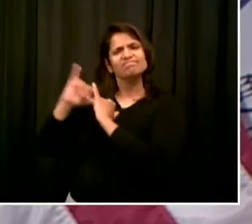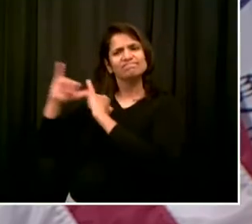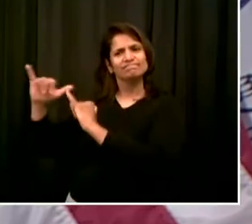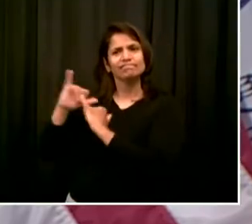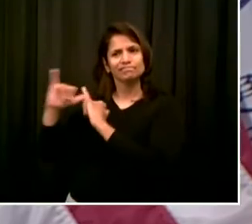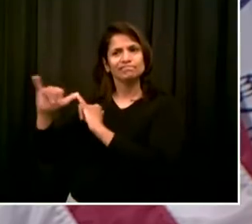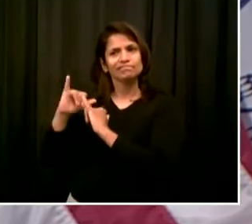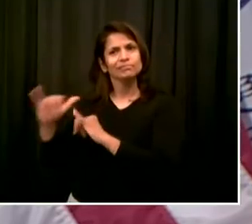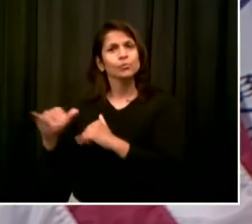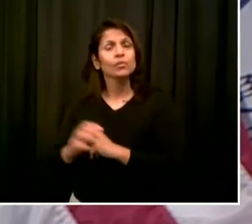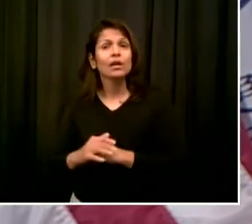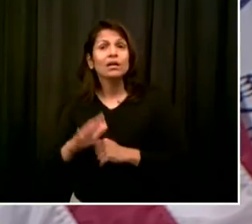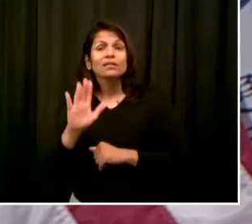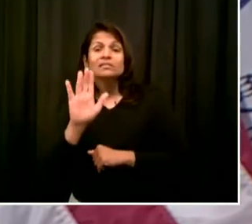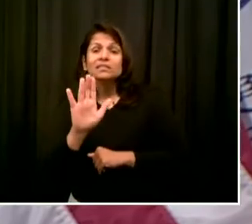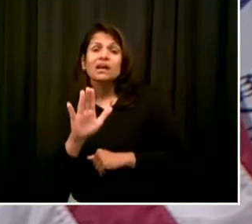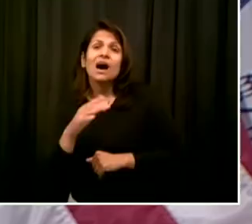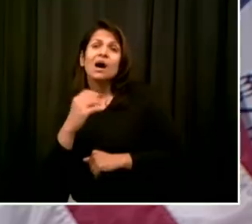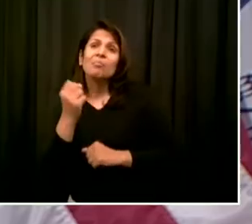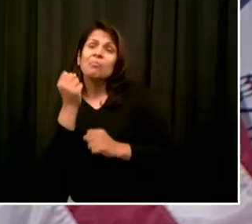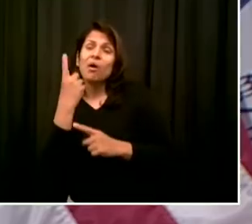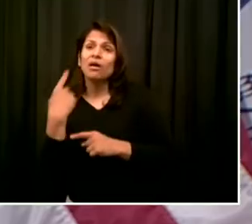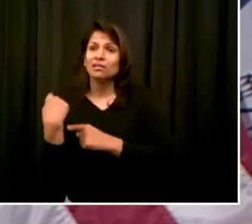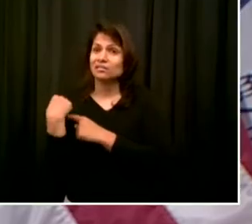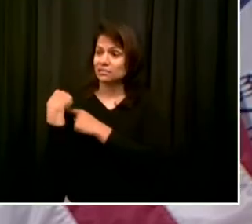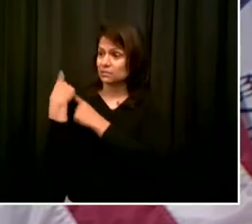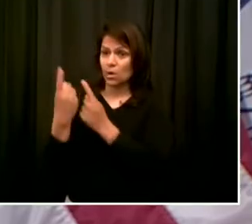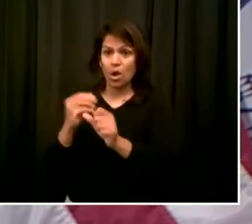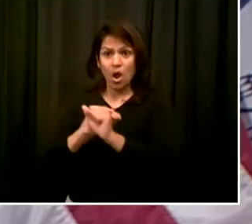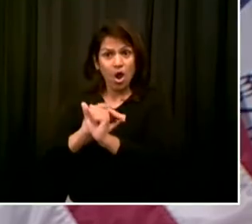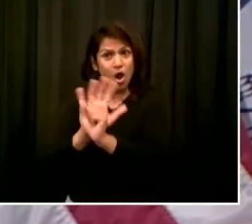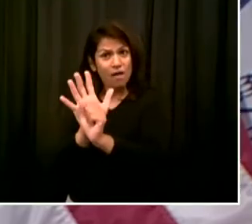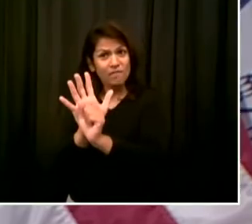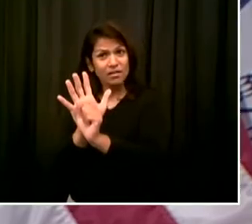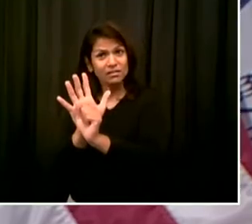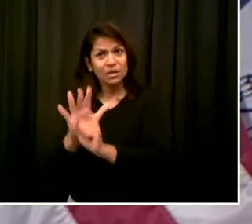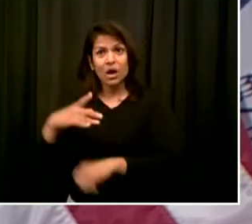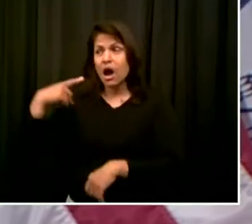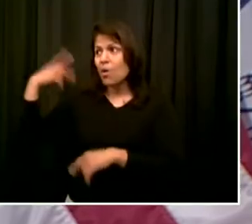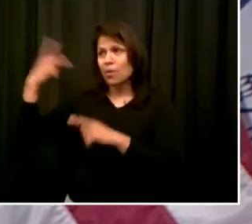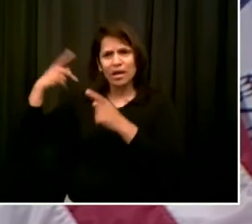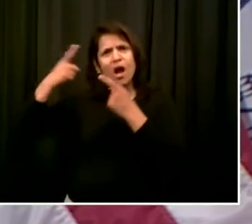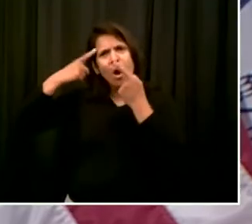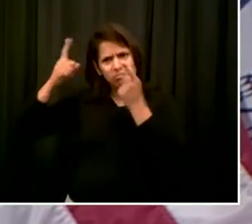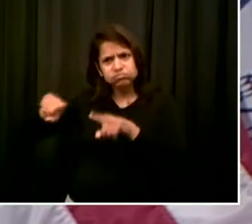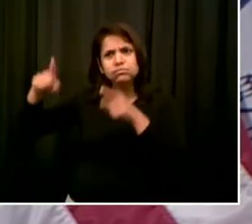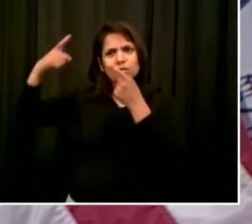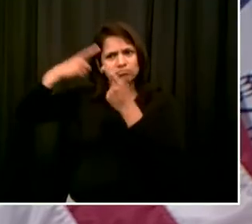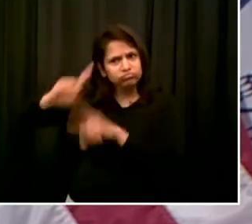THROUGH THIS PROCESS. NOT EVERY SINGLE TIME. WE ARE MAHUN BEINGS AND THEIR